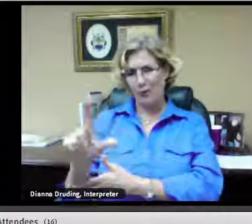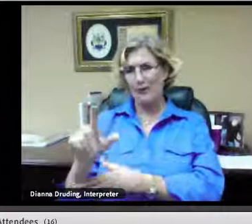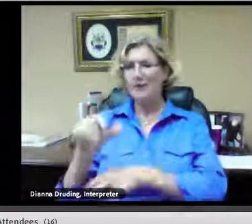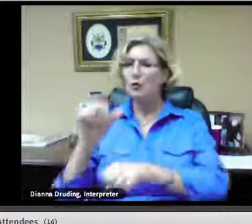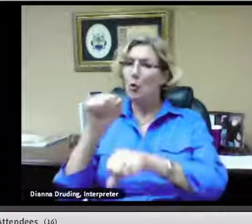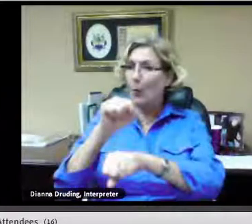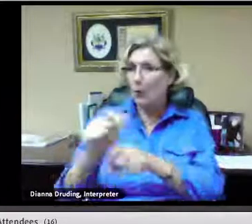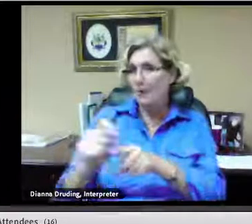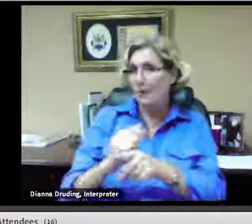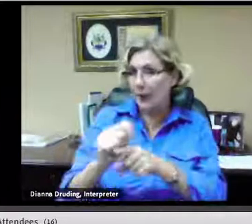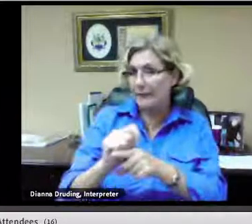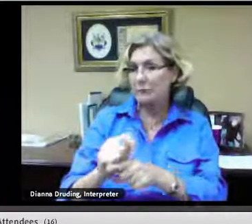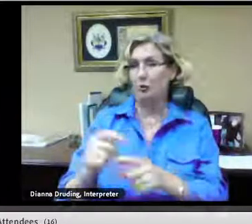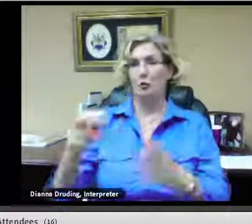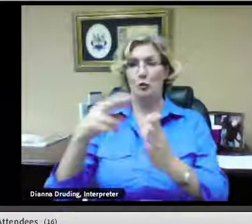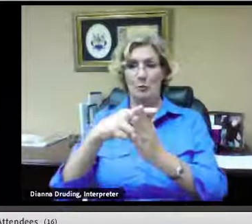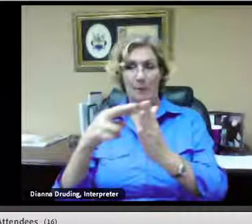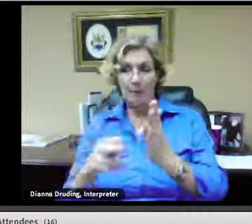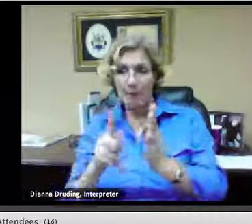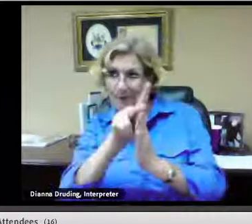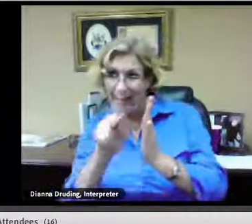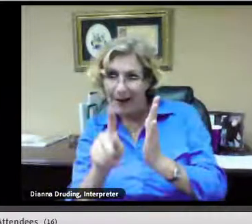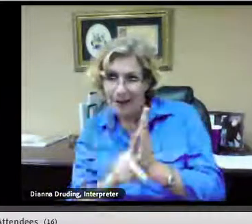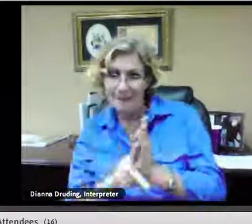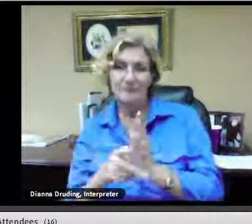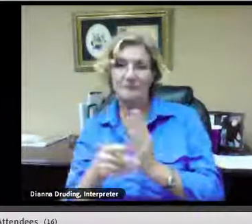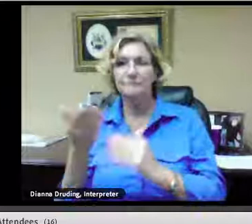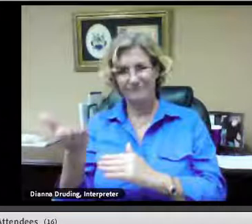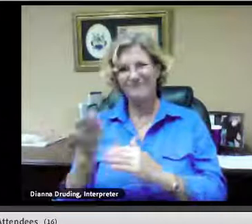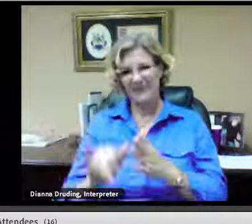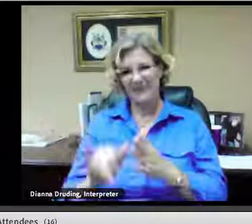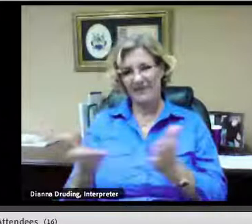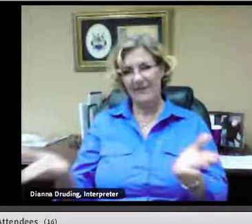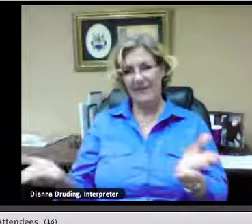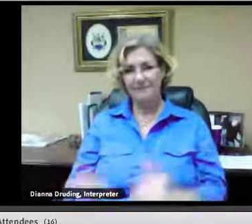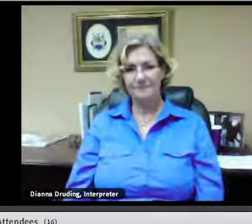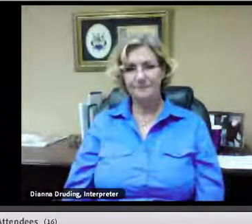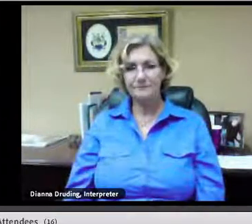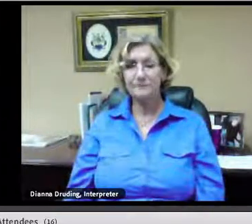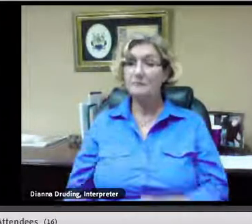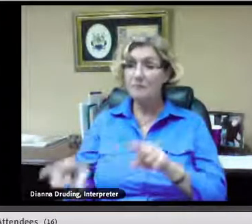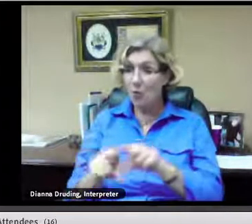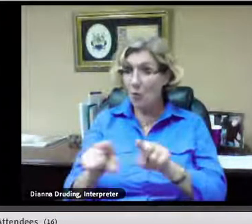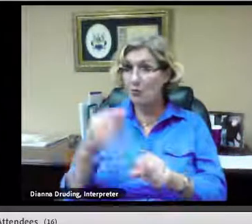that sort of thing. All right. So we got some other definitions here on accessibility.